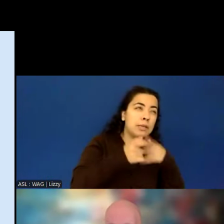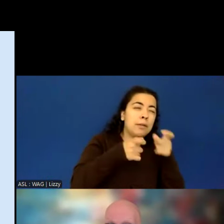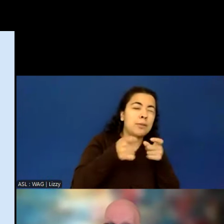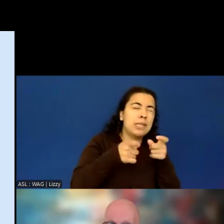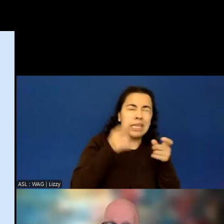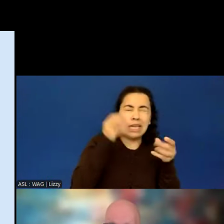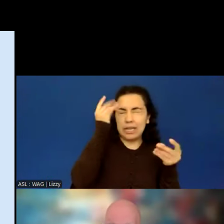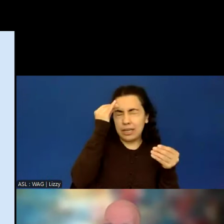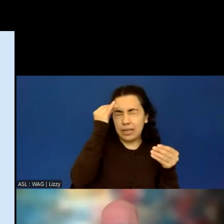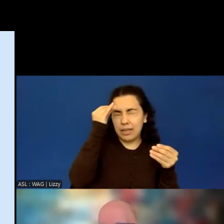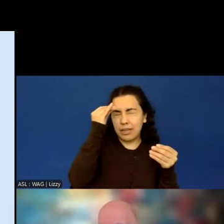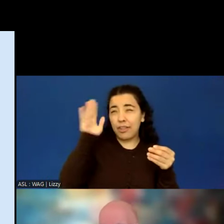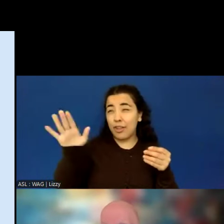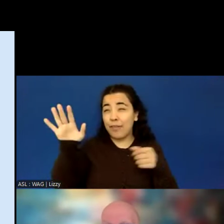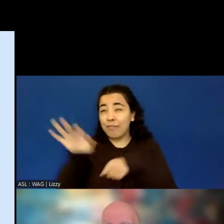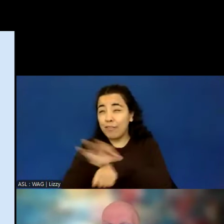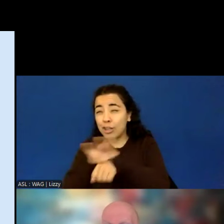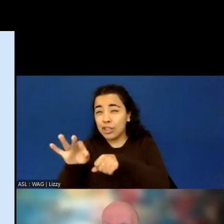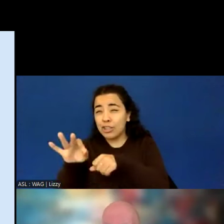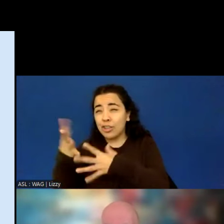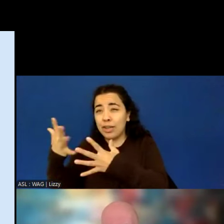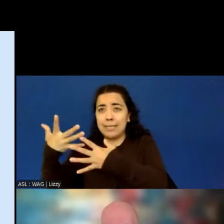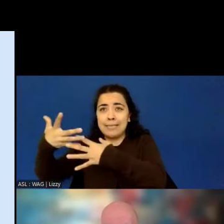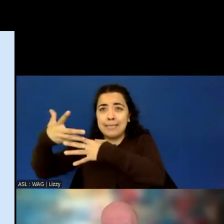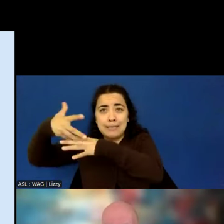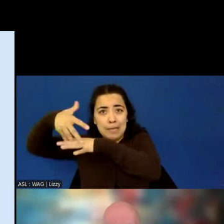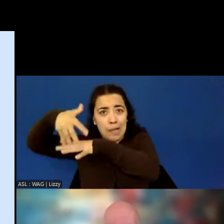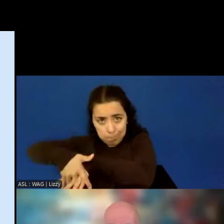function kind of built into them. But we certainly see organizations, too,